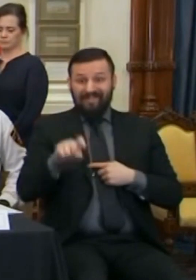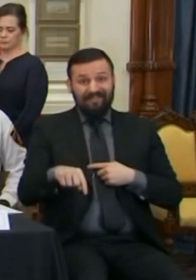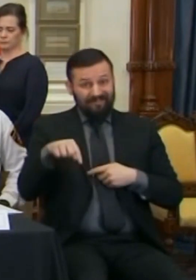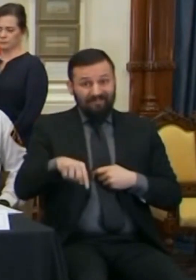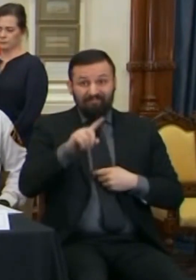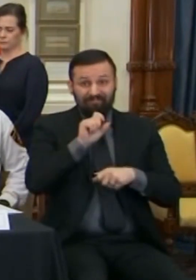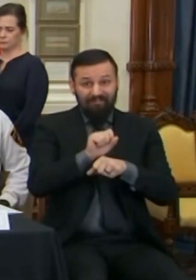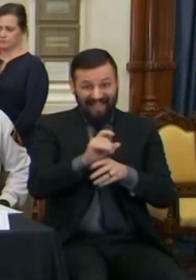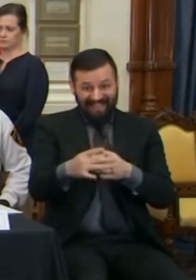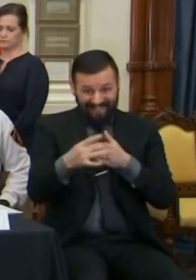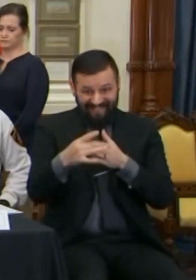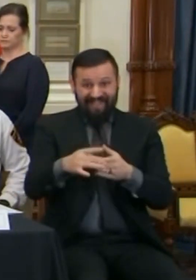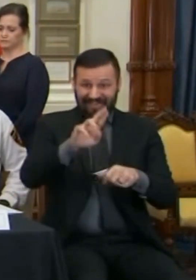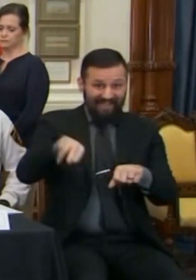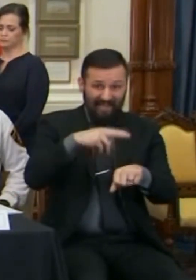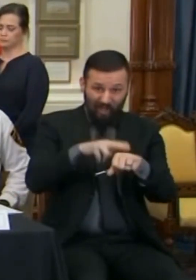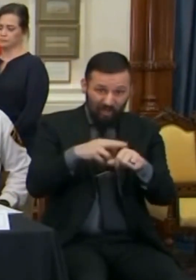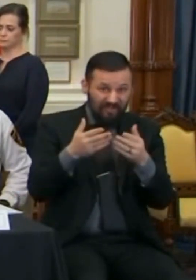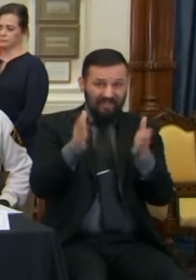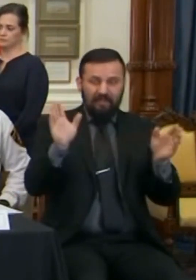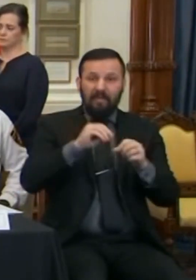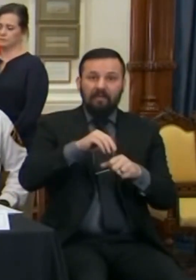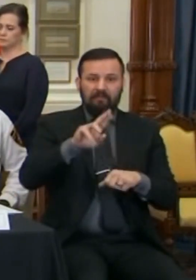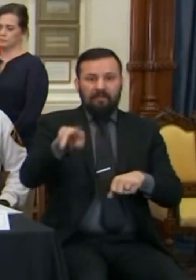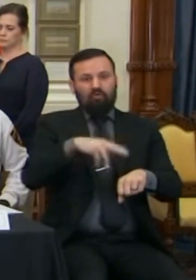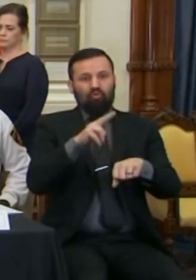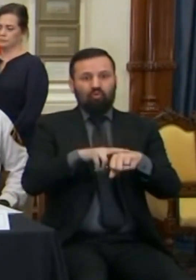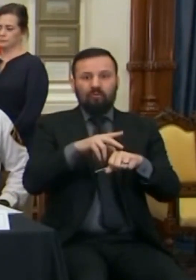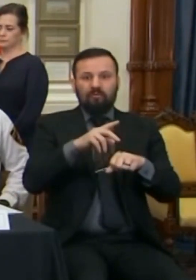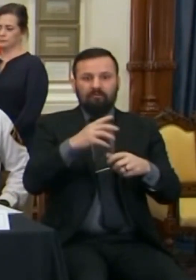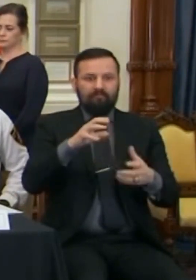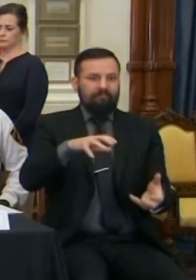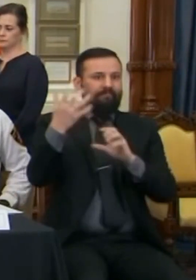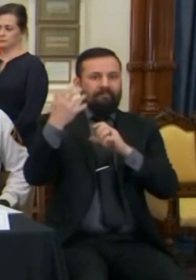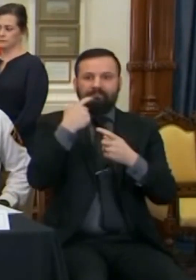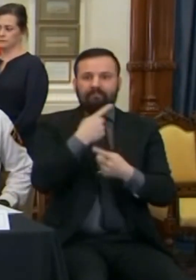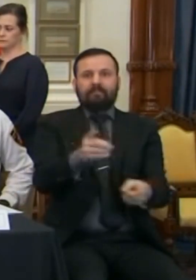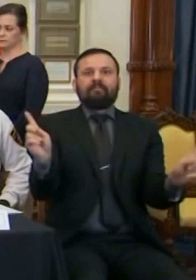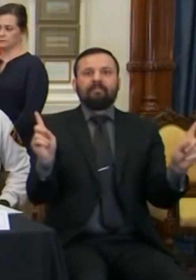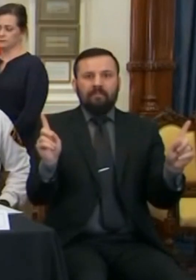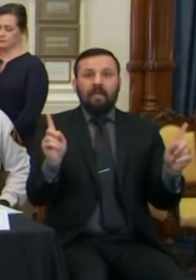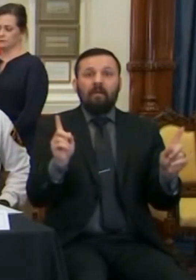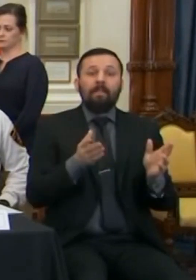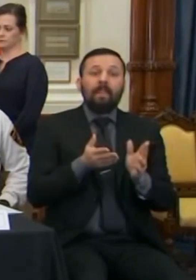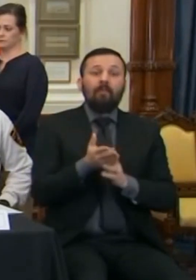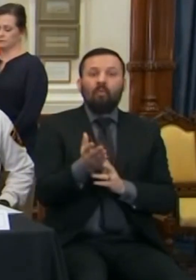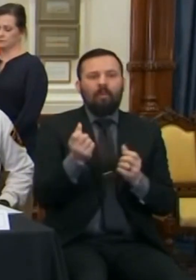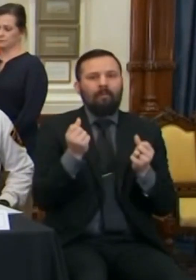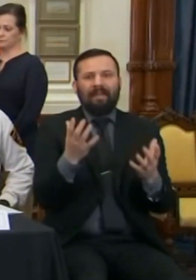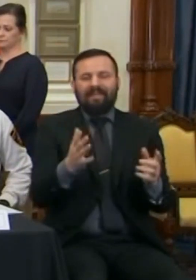in natural disaster declarations and through the numerous disasters that we